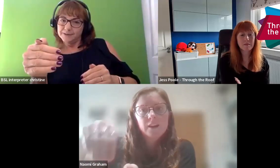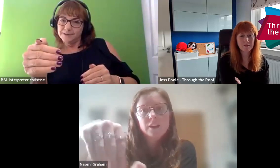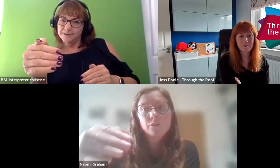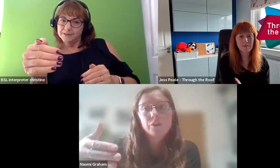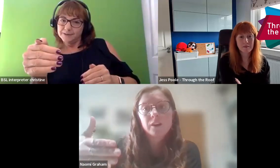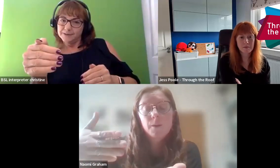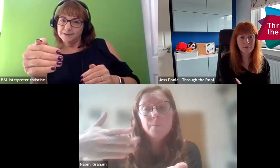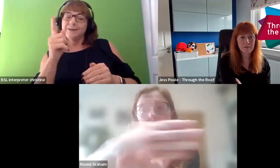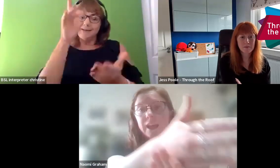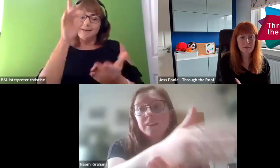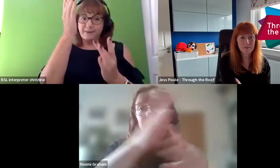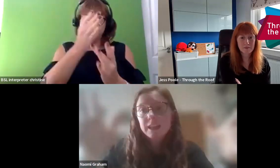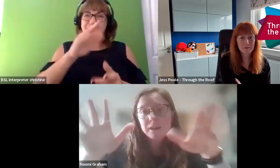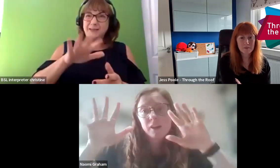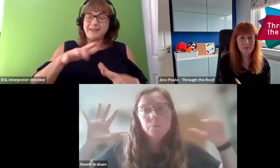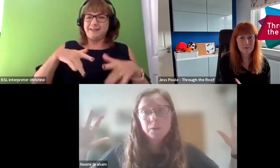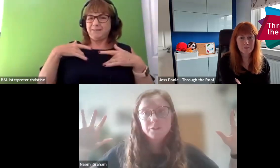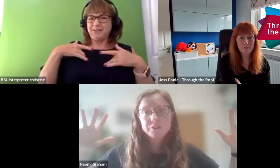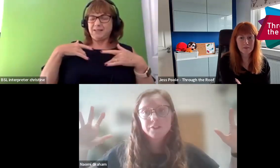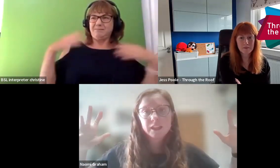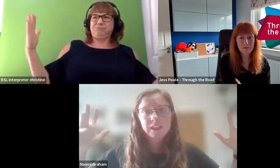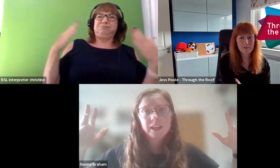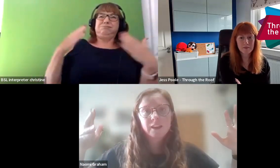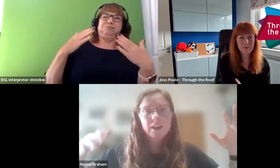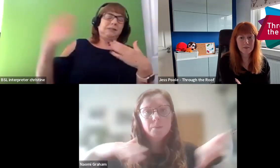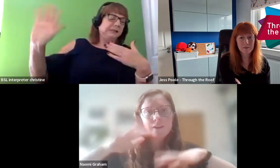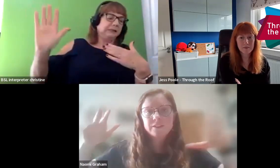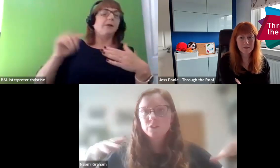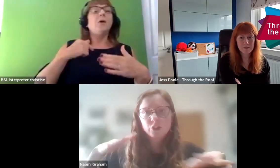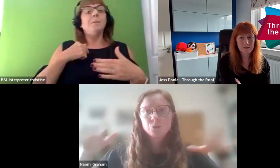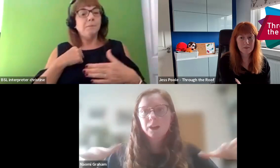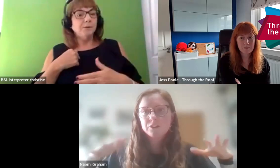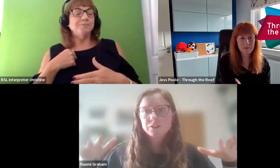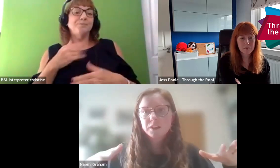at the side at the front they can see me. I'm the most interesting thing, but there isn't too much